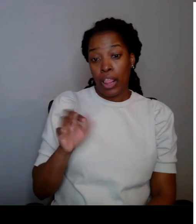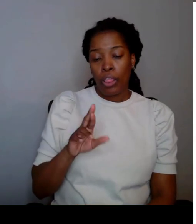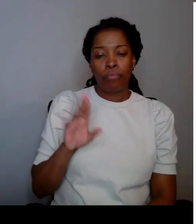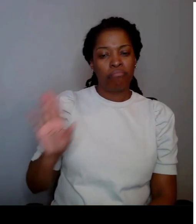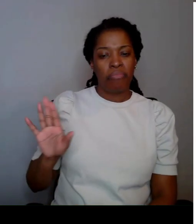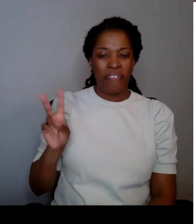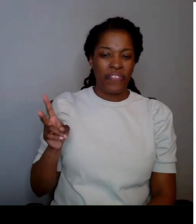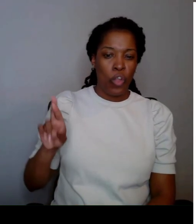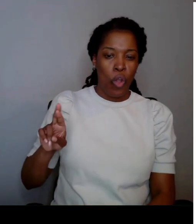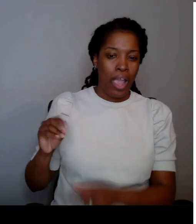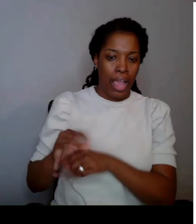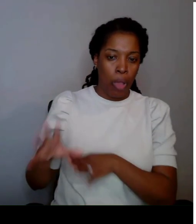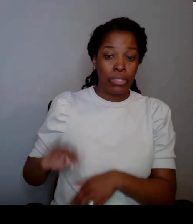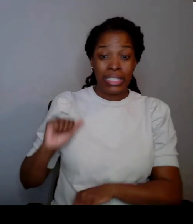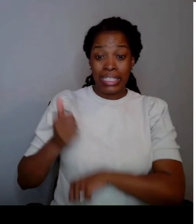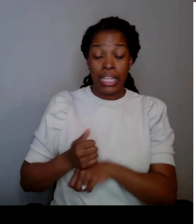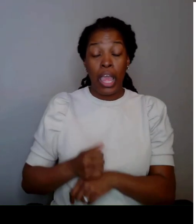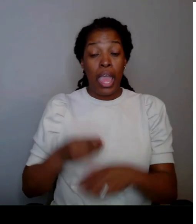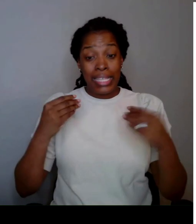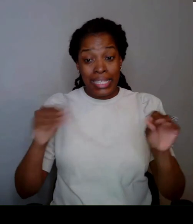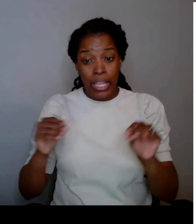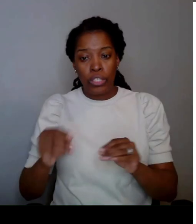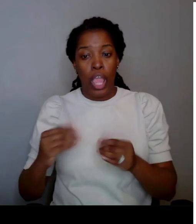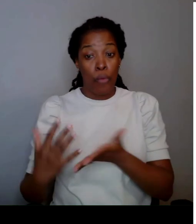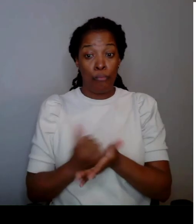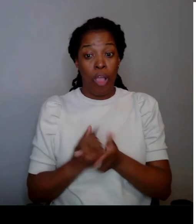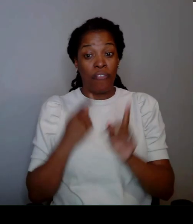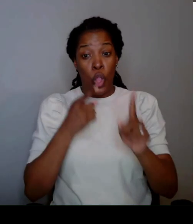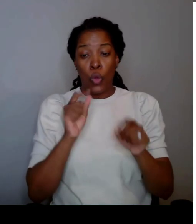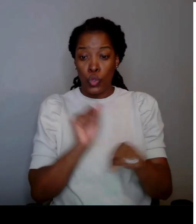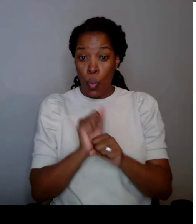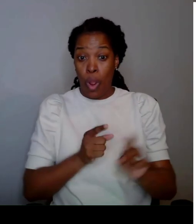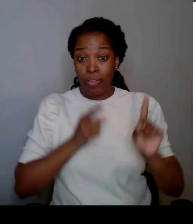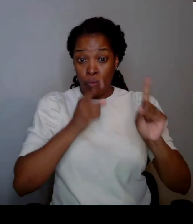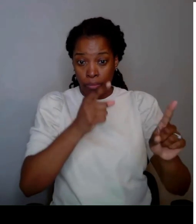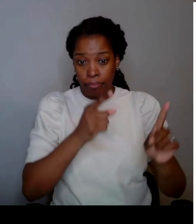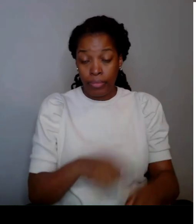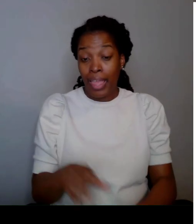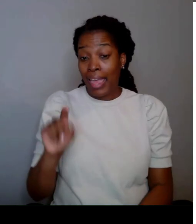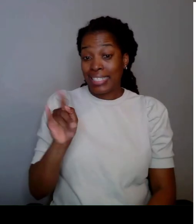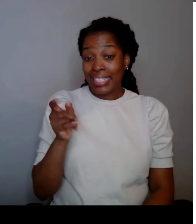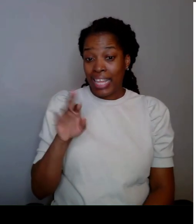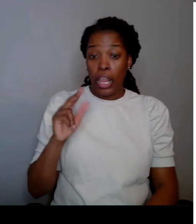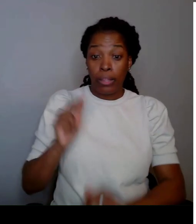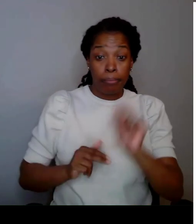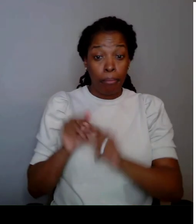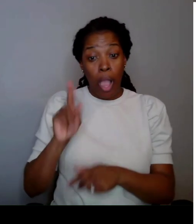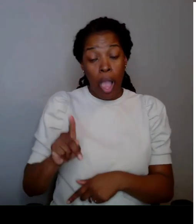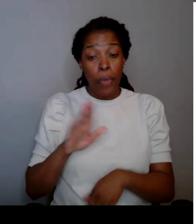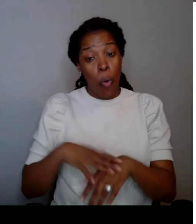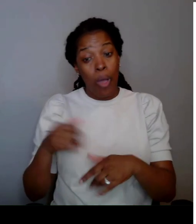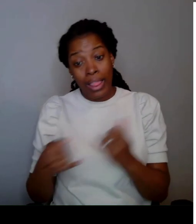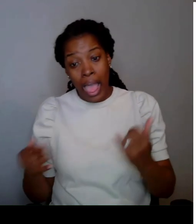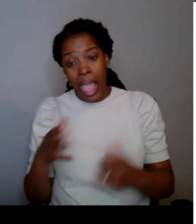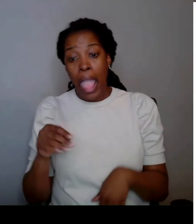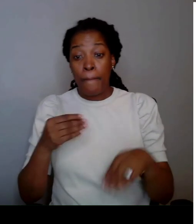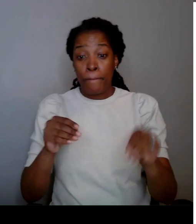As Taylor built up online and market sales, her VR counselor provided continued support with bookkeeping and promotional strategies.